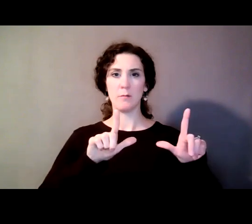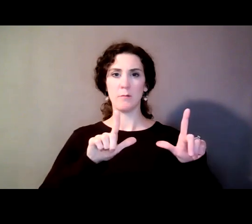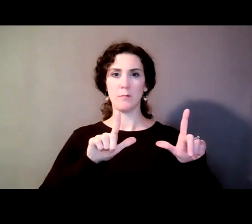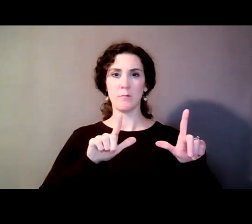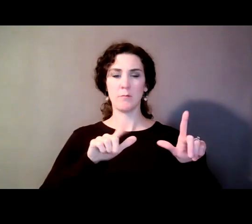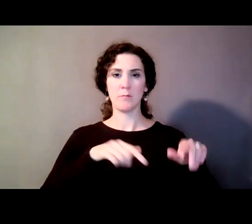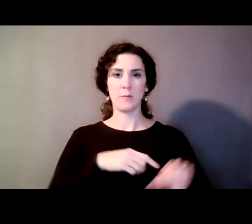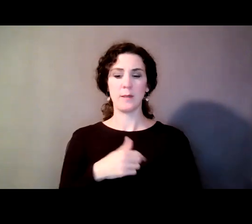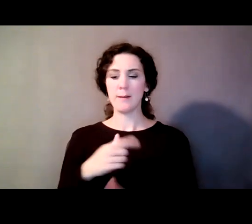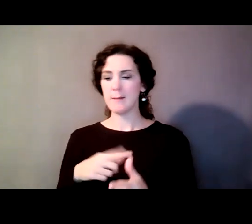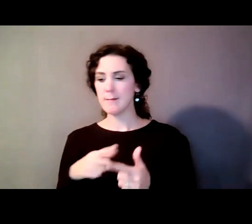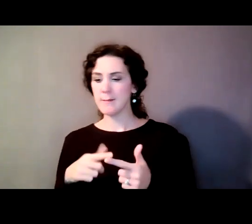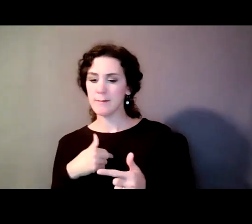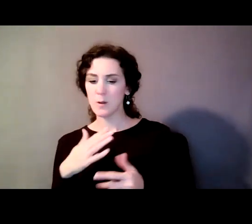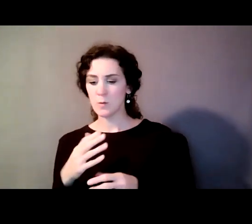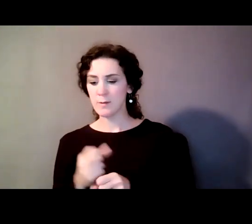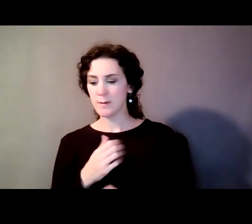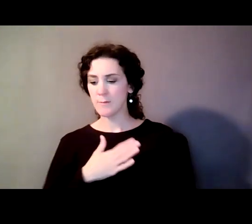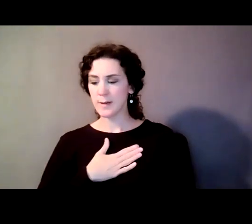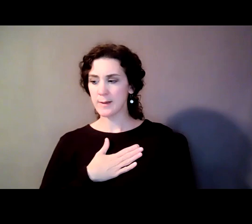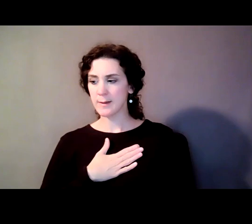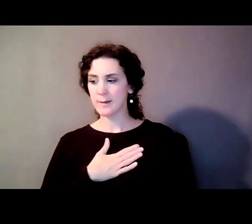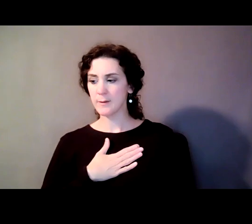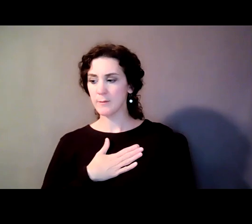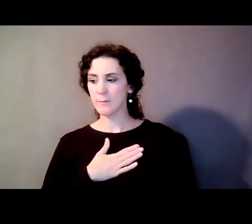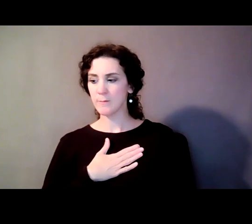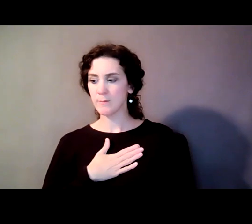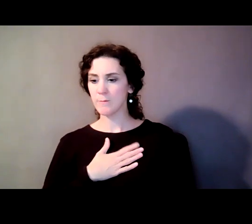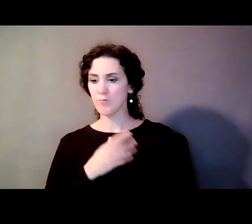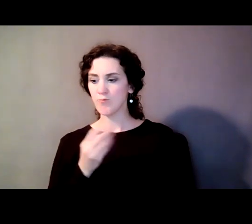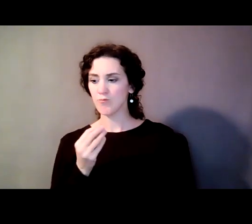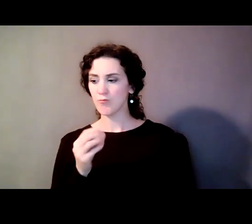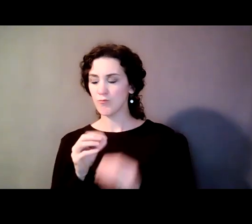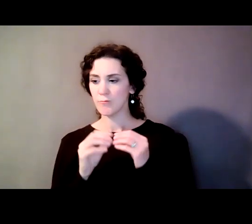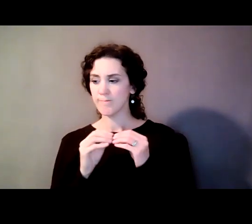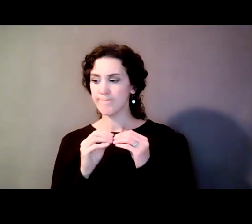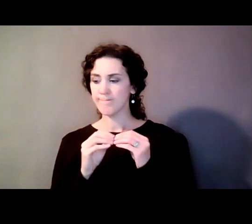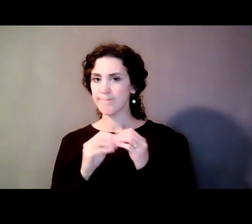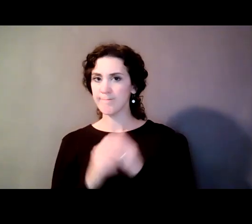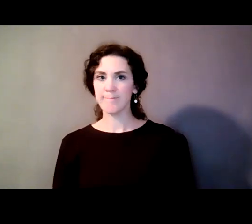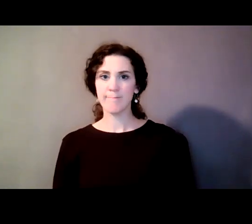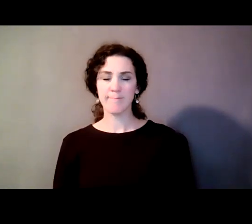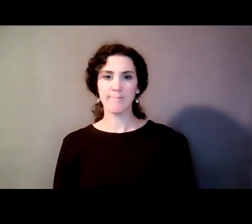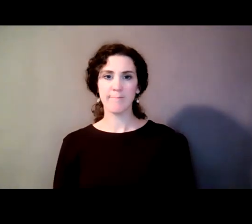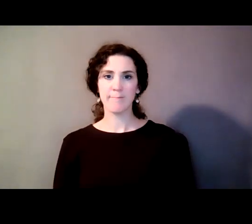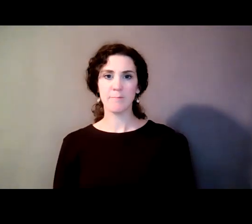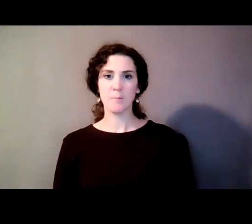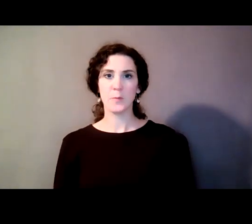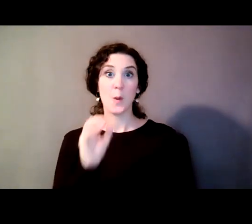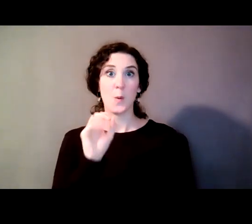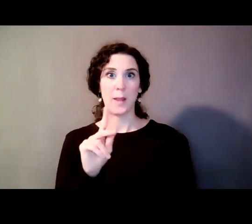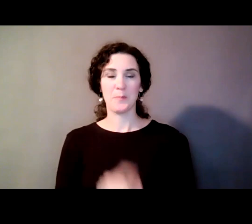And I'm going to get my -- Okay.